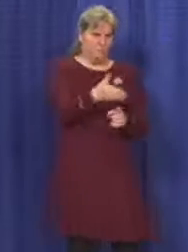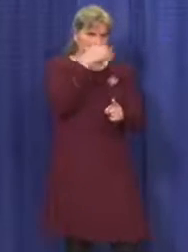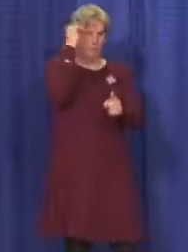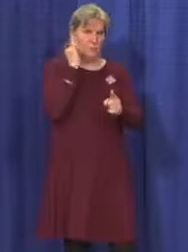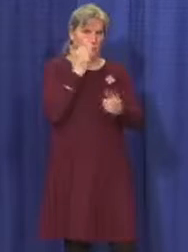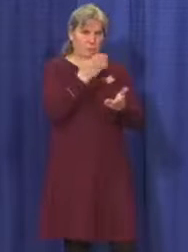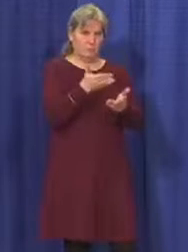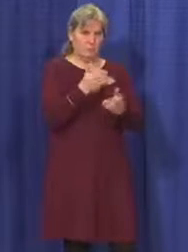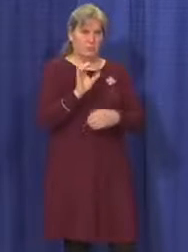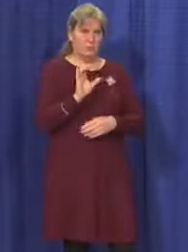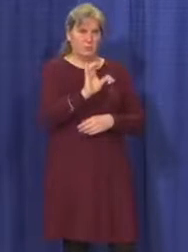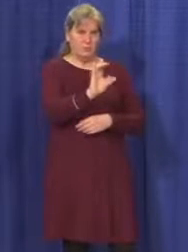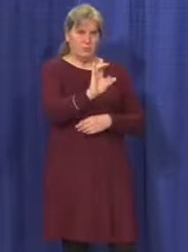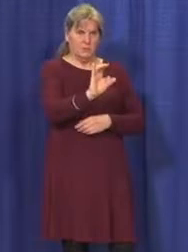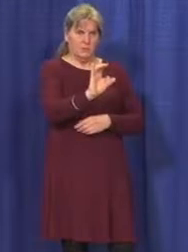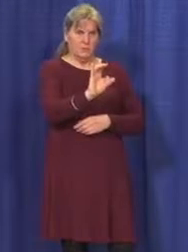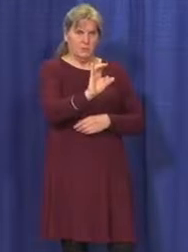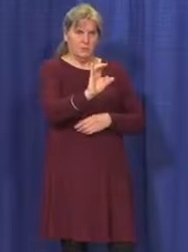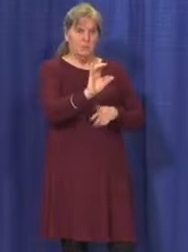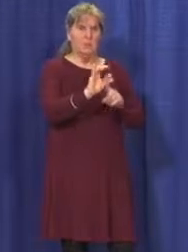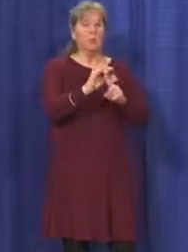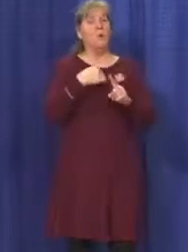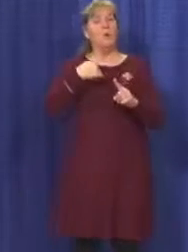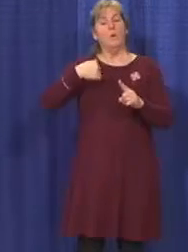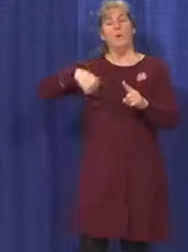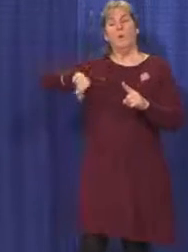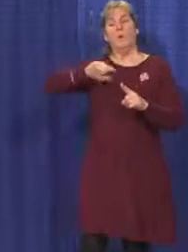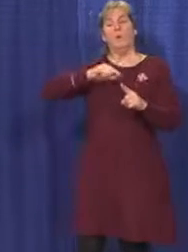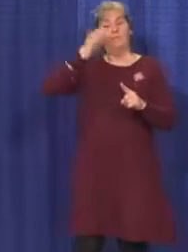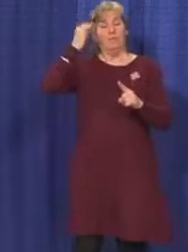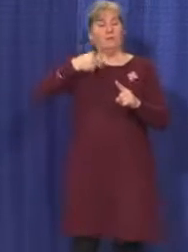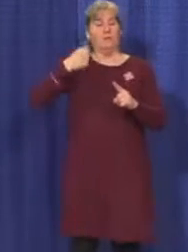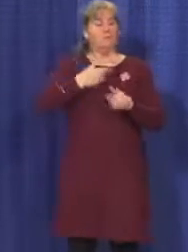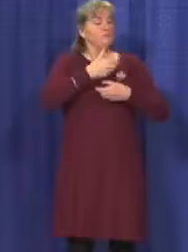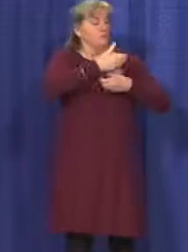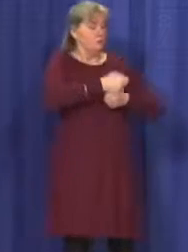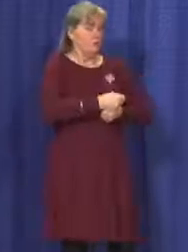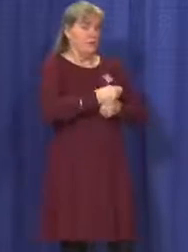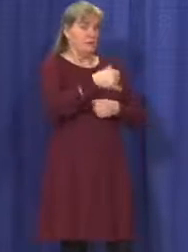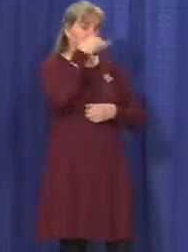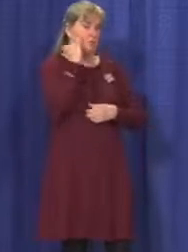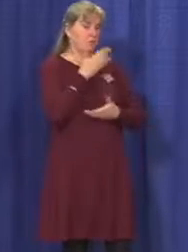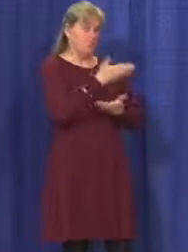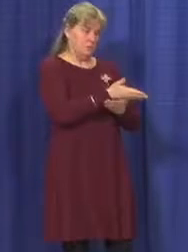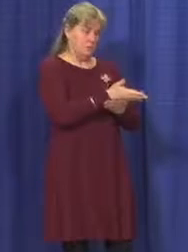to the Yukon. We trust Yukon to use that